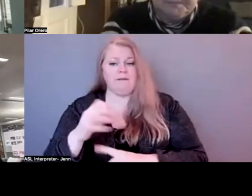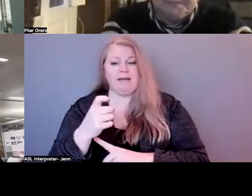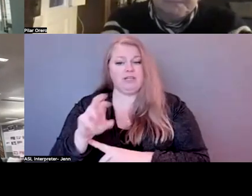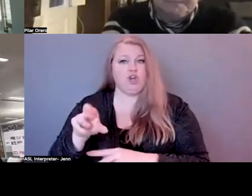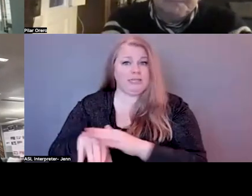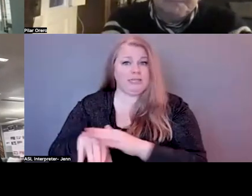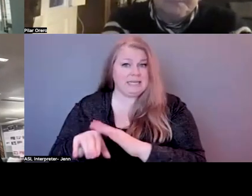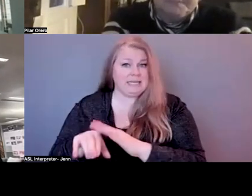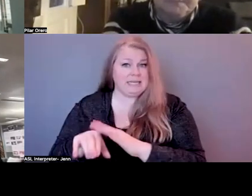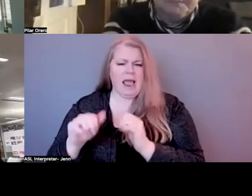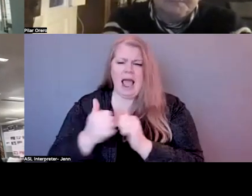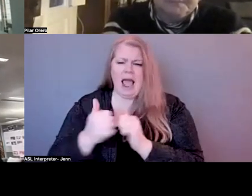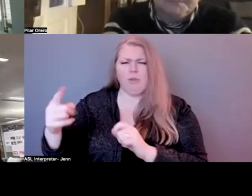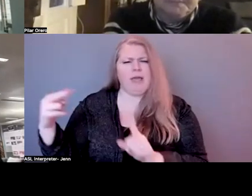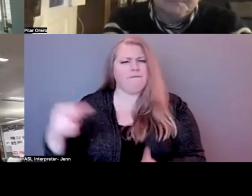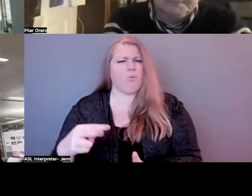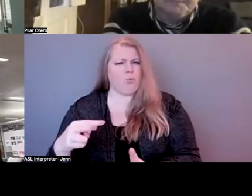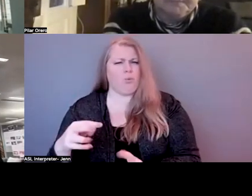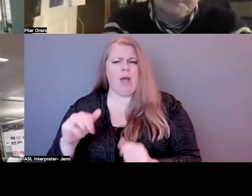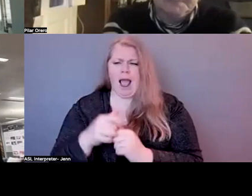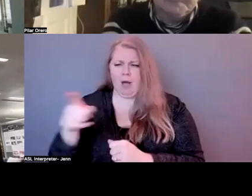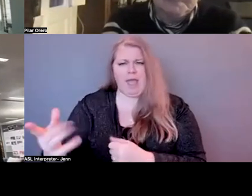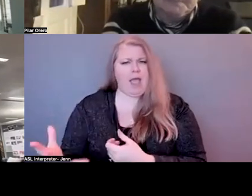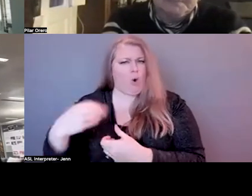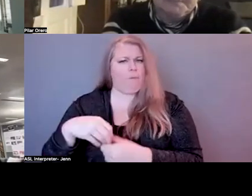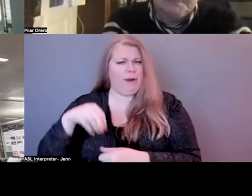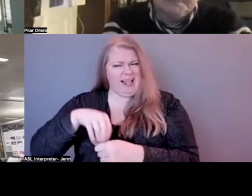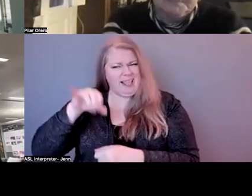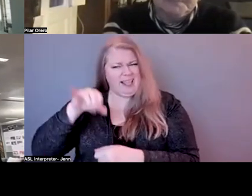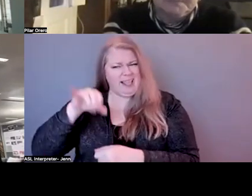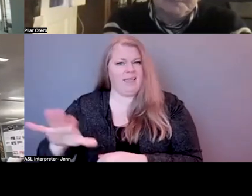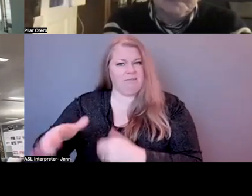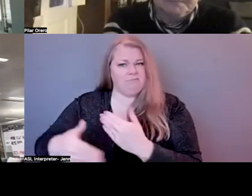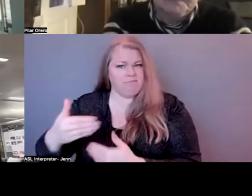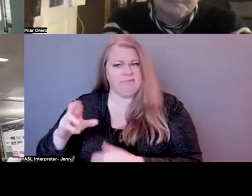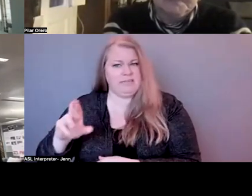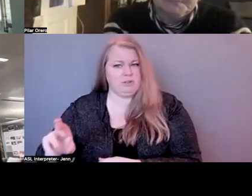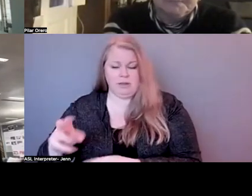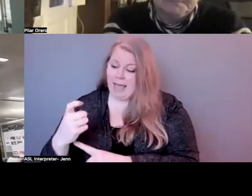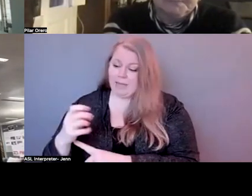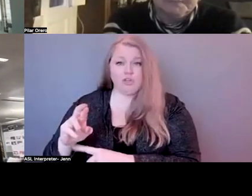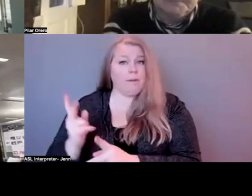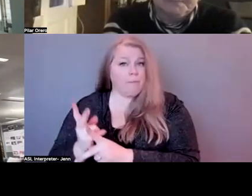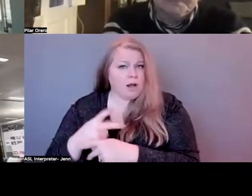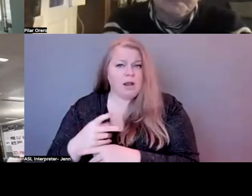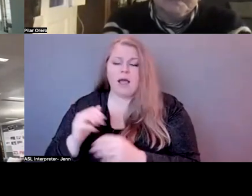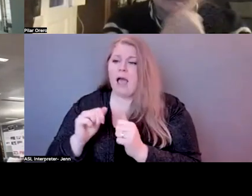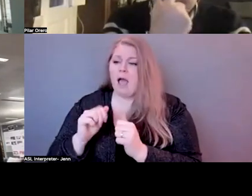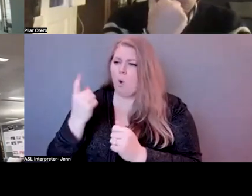How do they think they should incorporate or implement accessibility in their XR project and what would be the barriers?